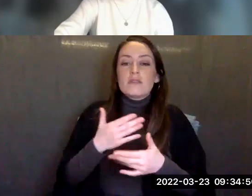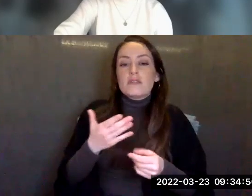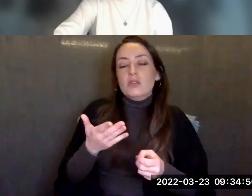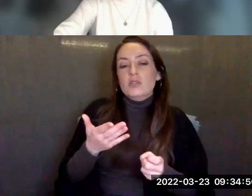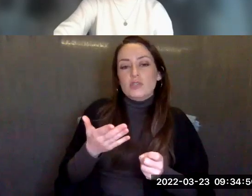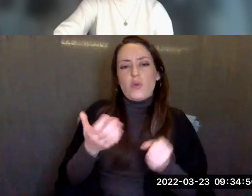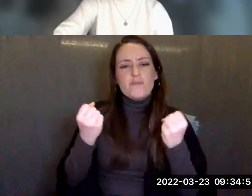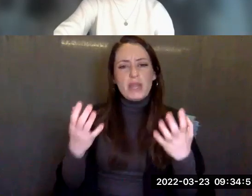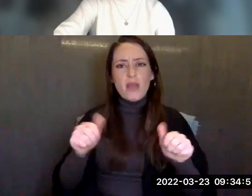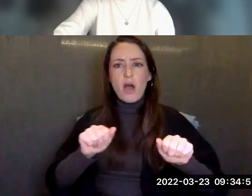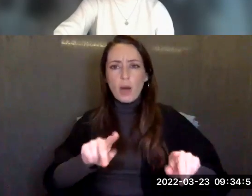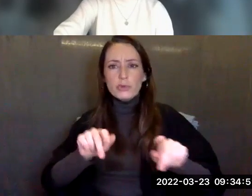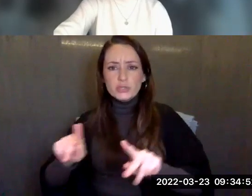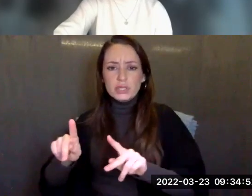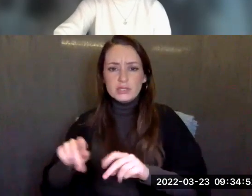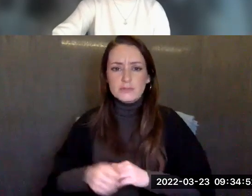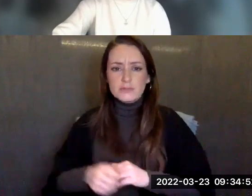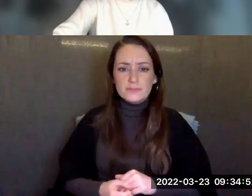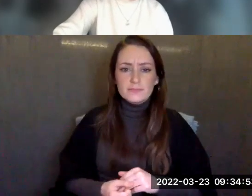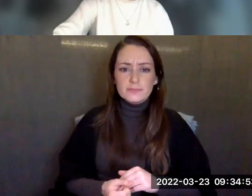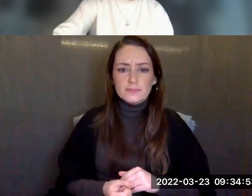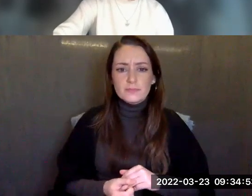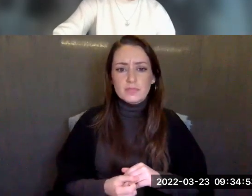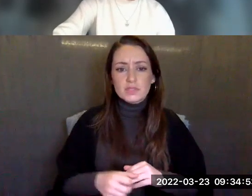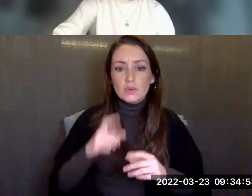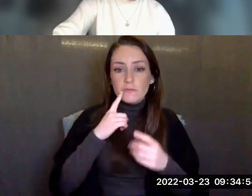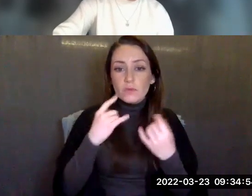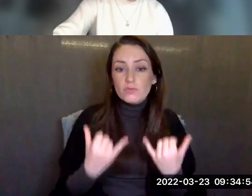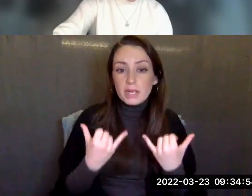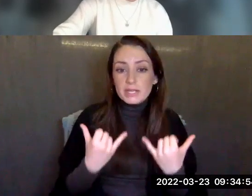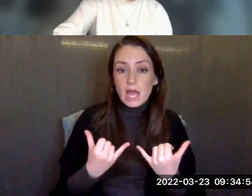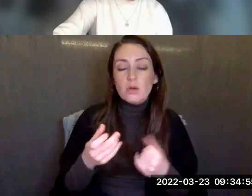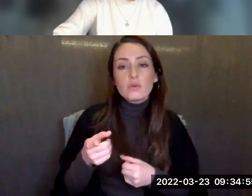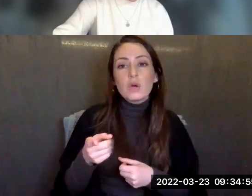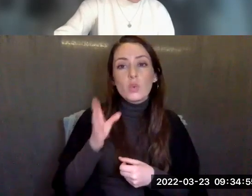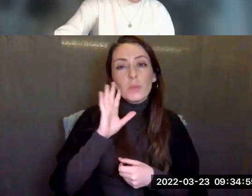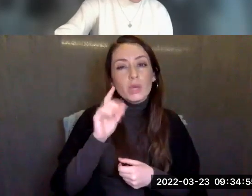So I guess at this point in my career it would definitely be a cool option to be exploring.